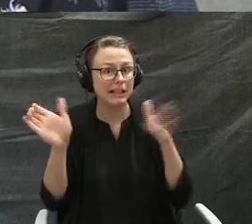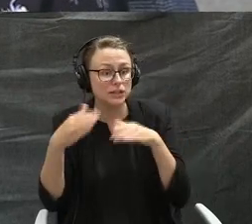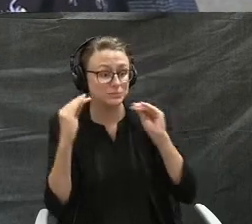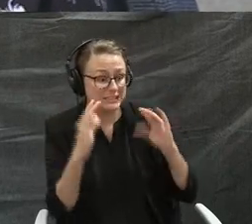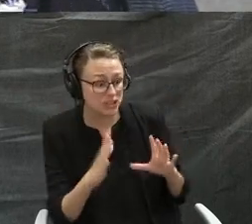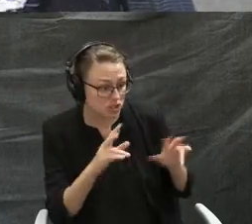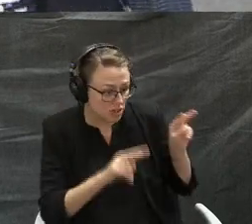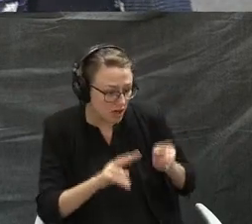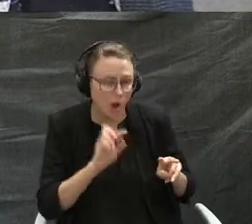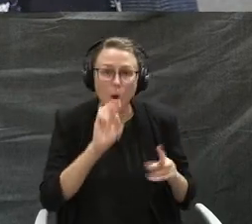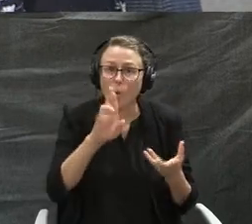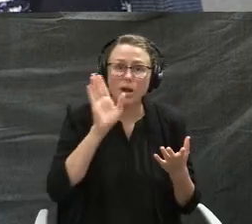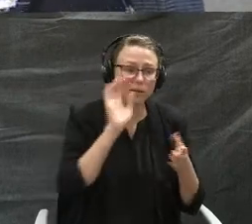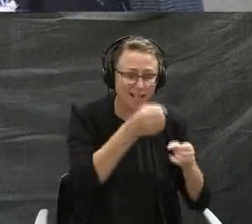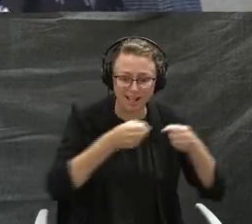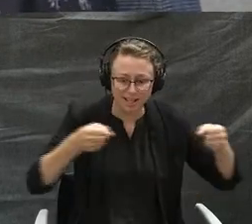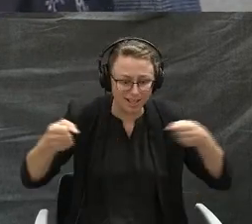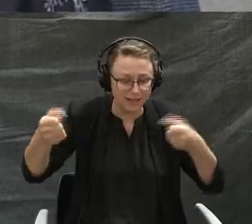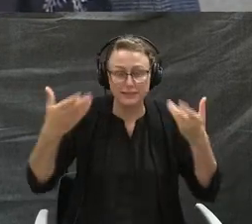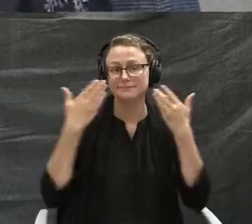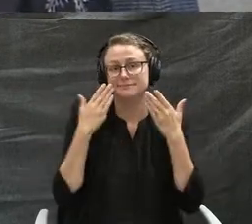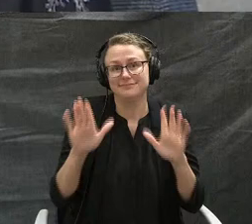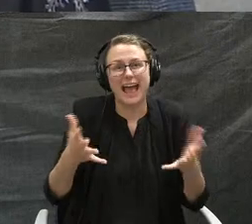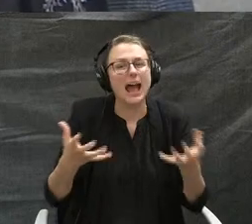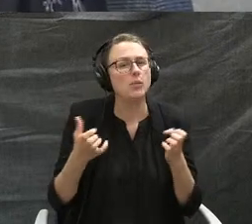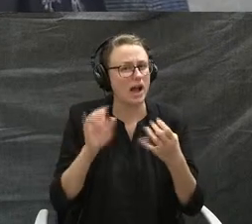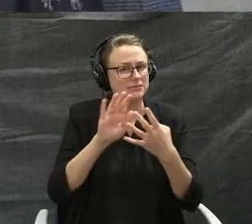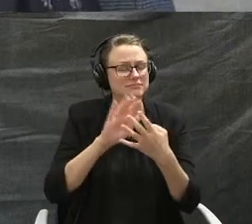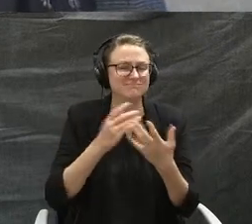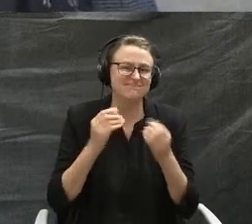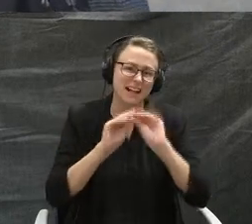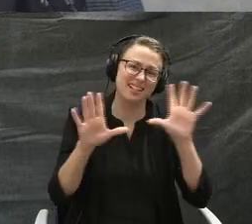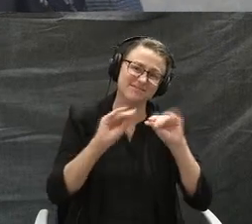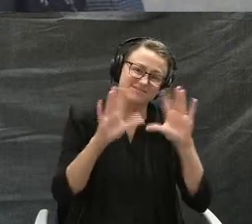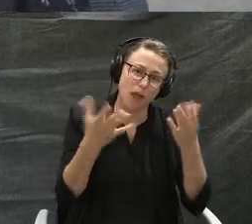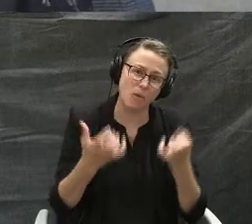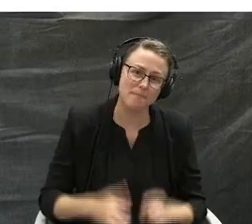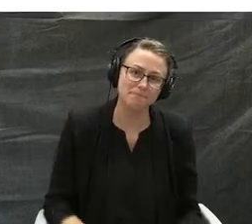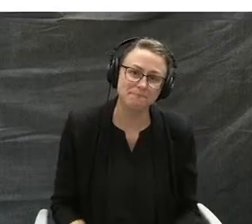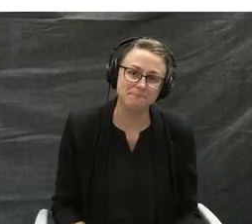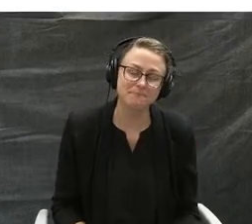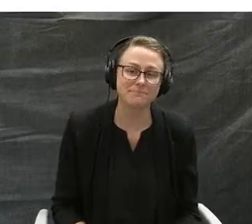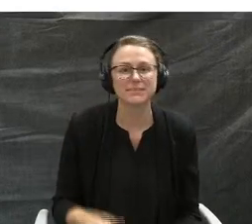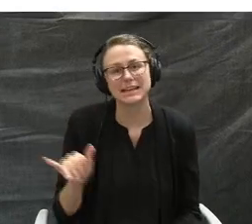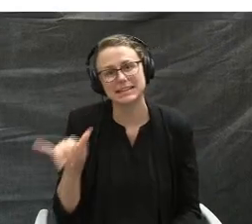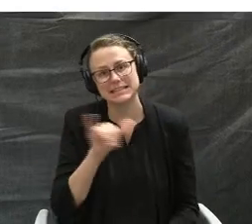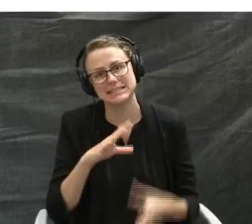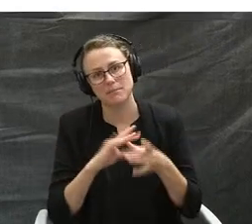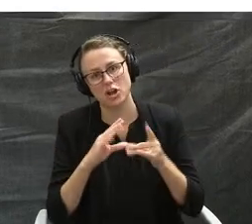they be redeployed? I would like transparency here. A similar comment was submitted by Dawn Johnson.